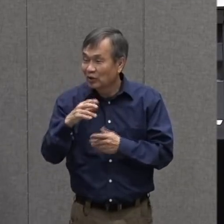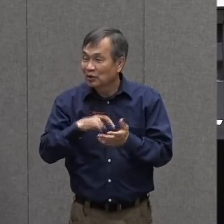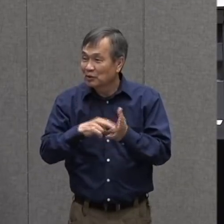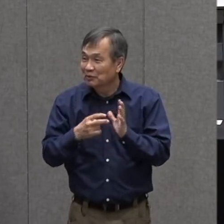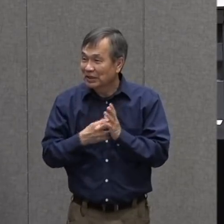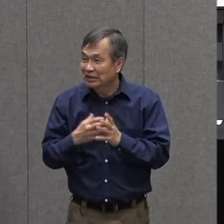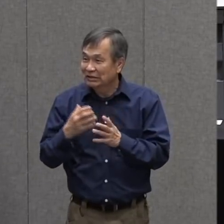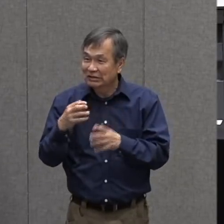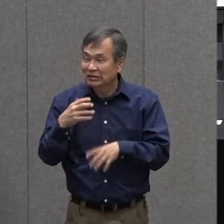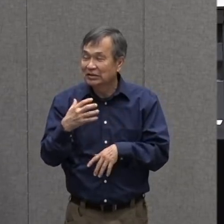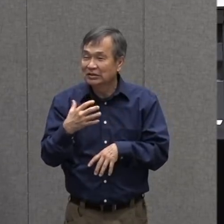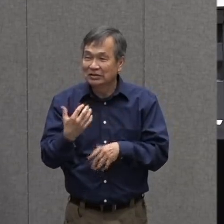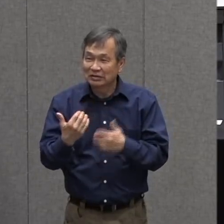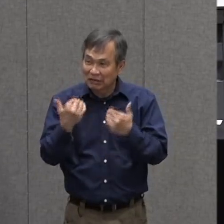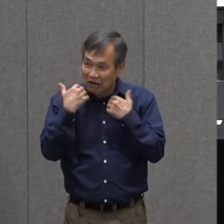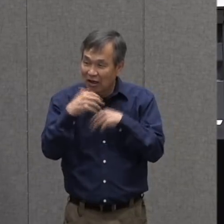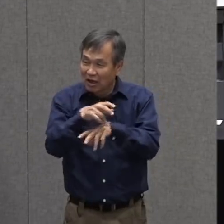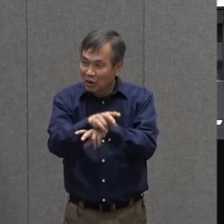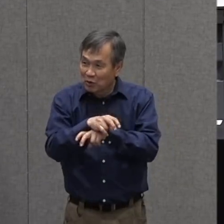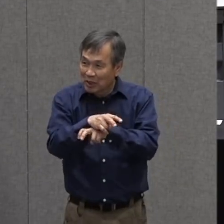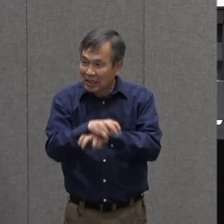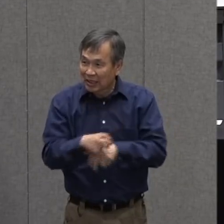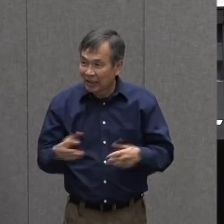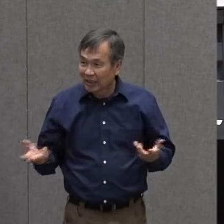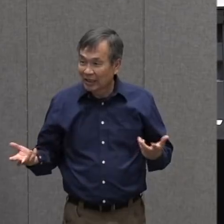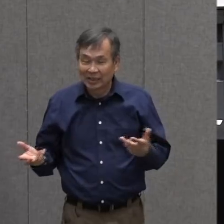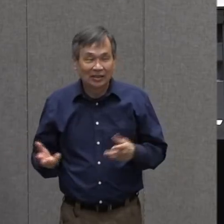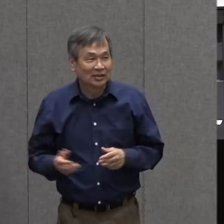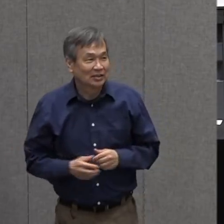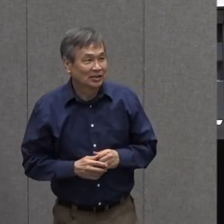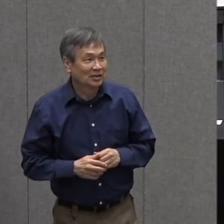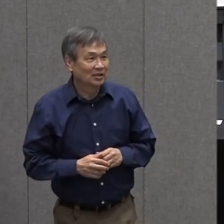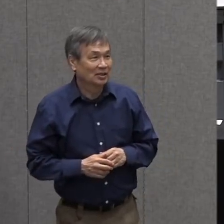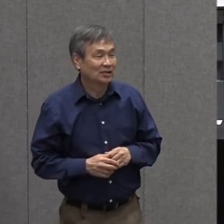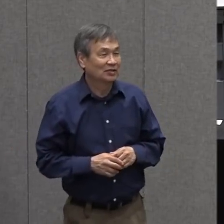Yes. So - And you could be on a roll. You never know. Five.